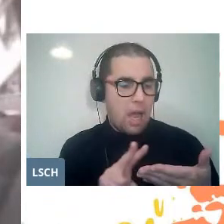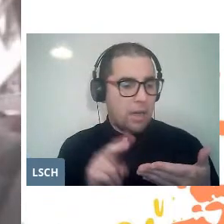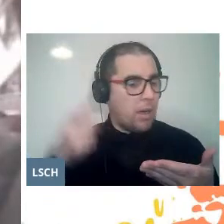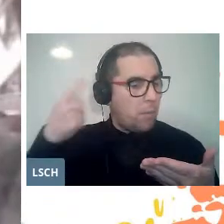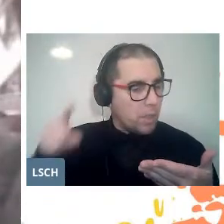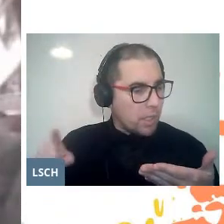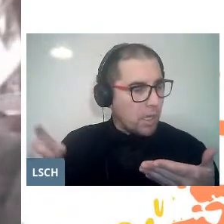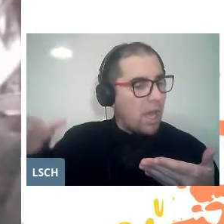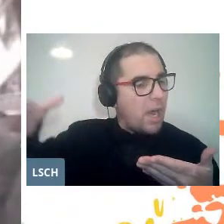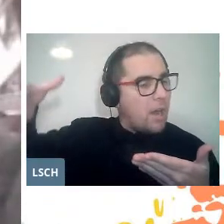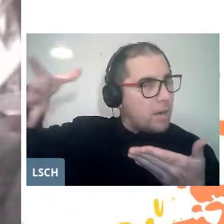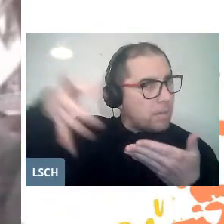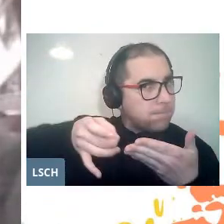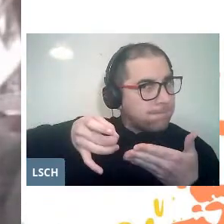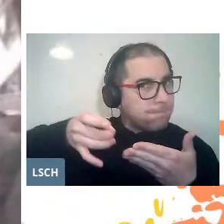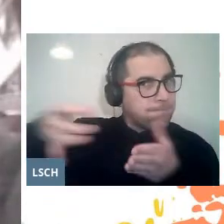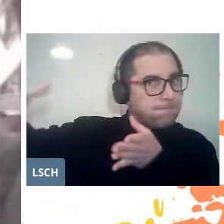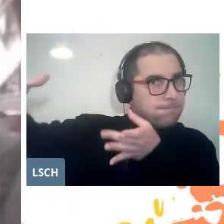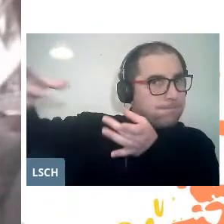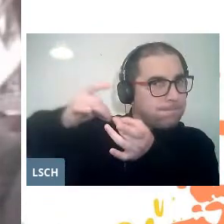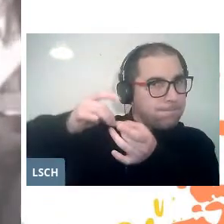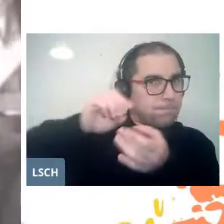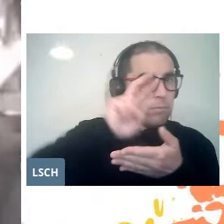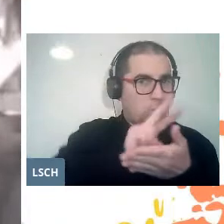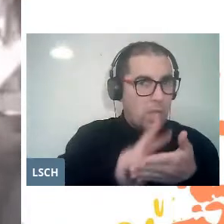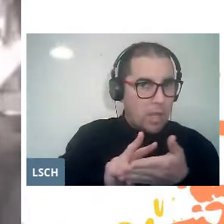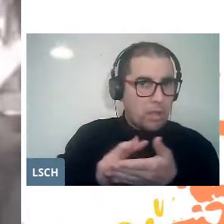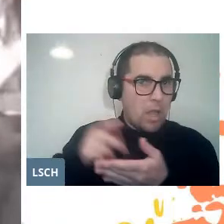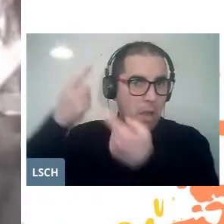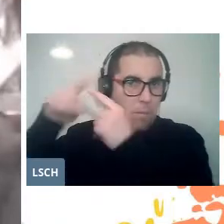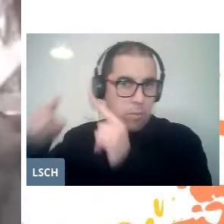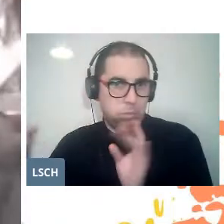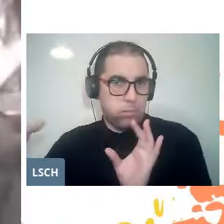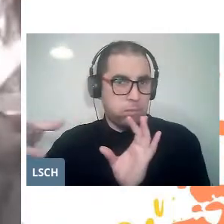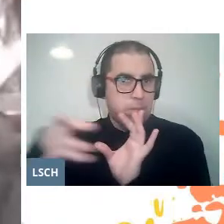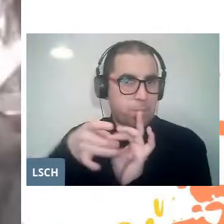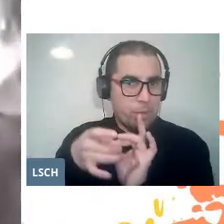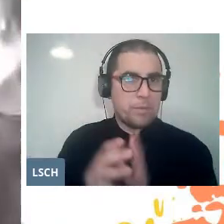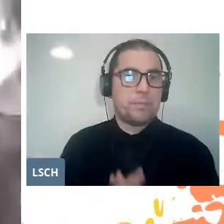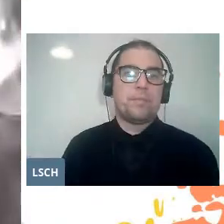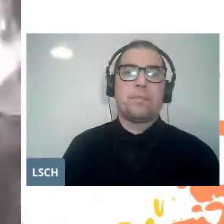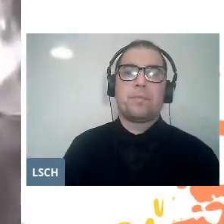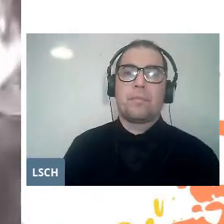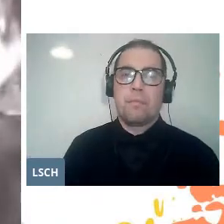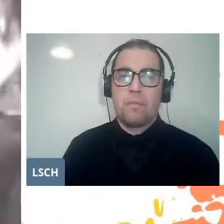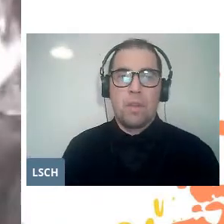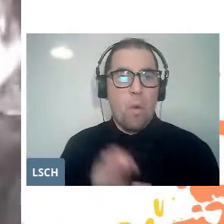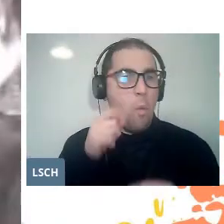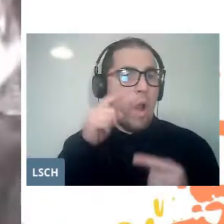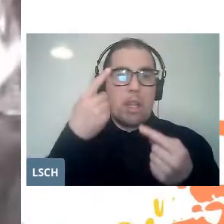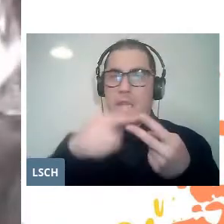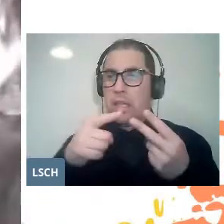what that symphony or that piece is about, and what are the most relevant points